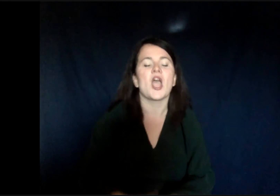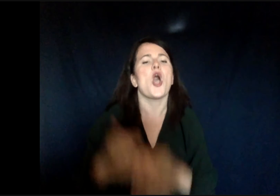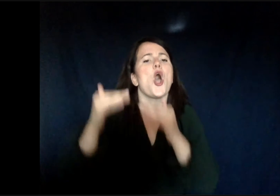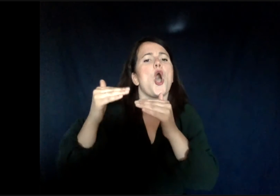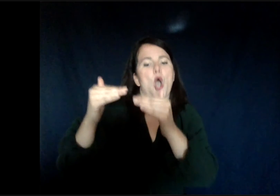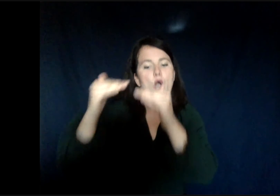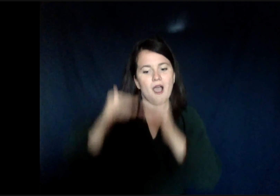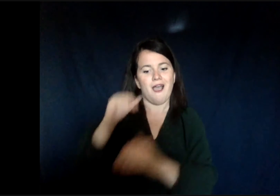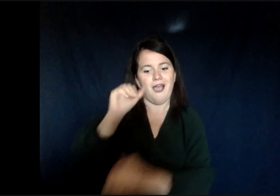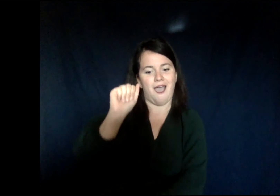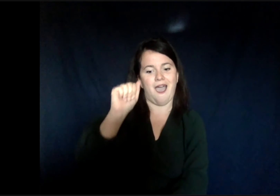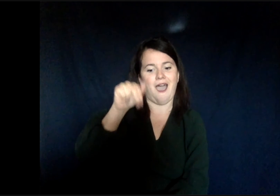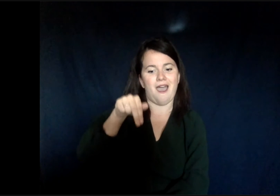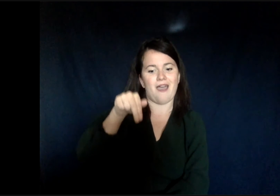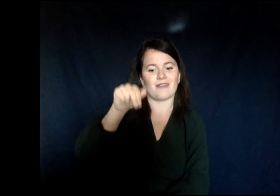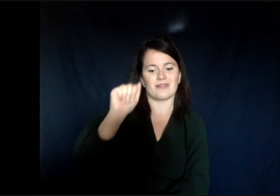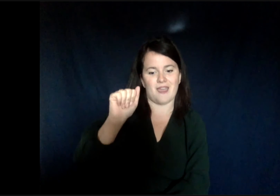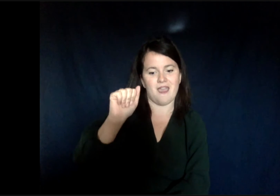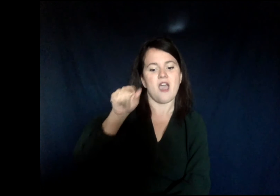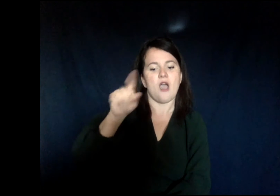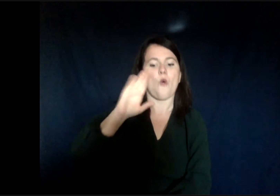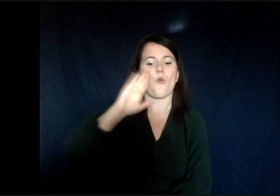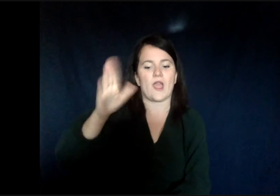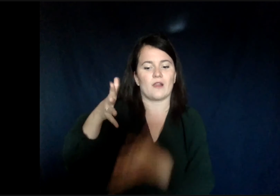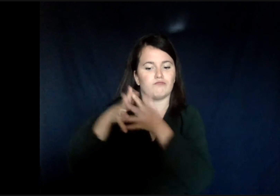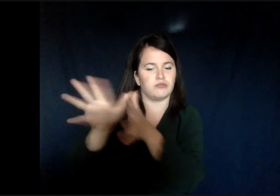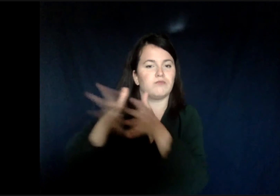on the role and possible use of the EU Structural Funds (ESF)